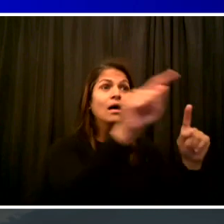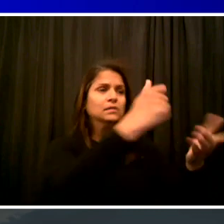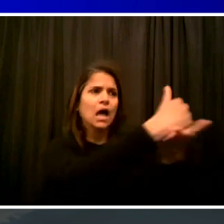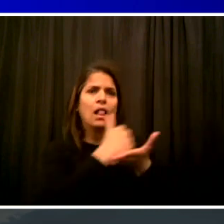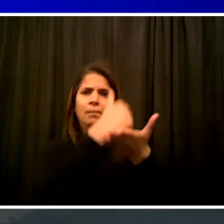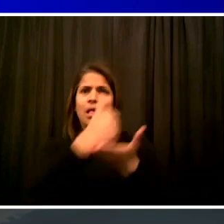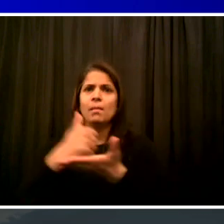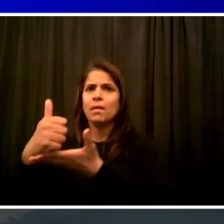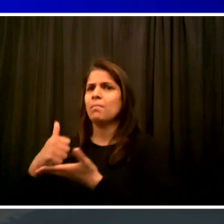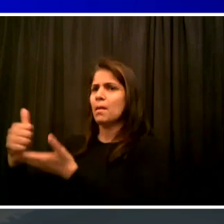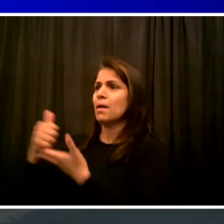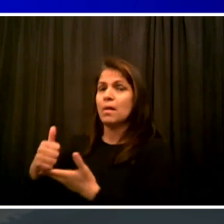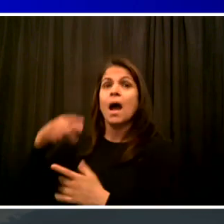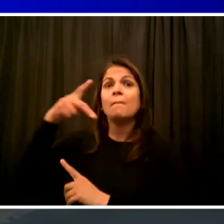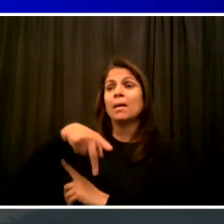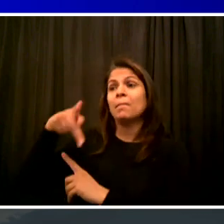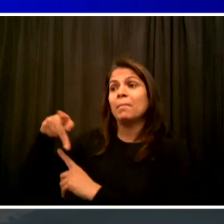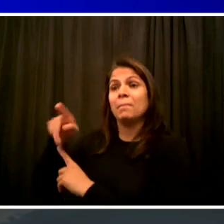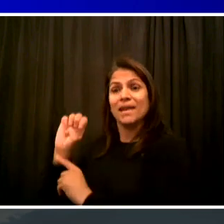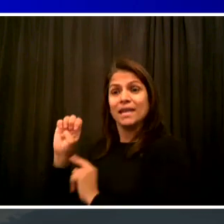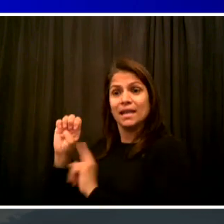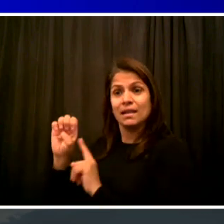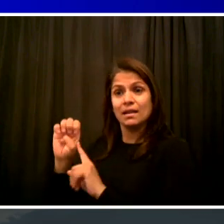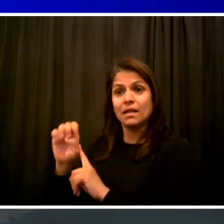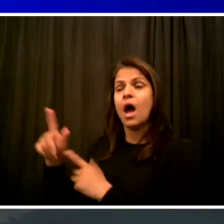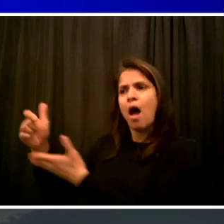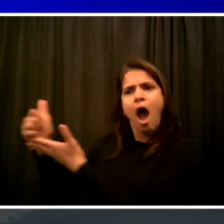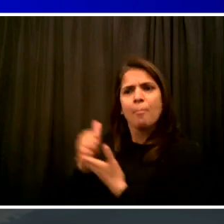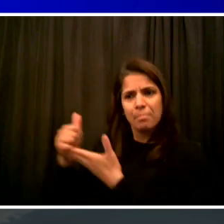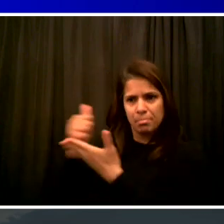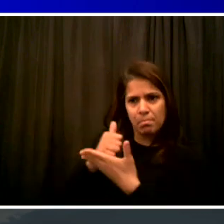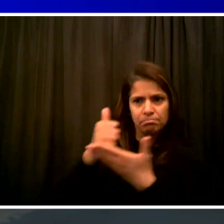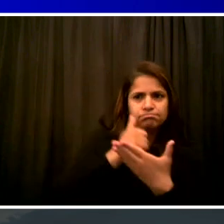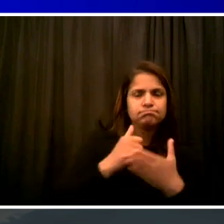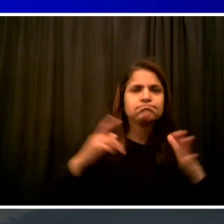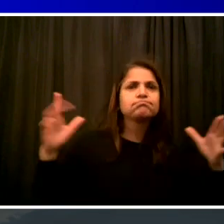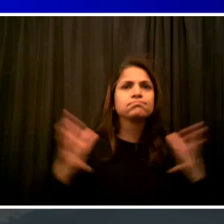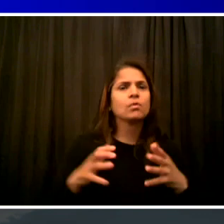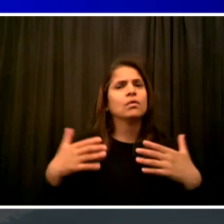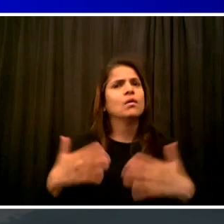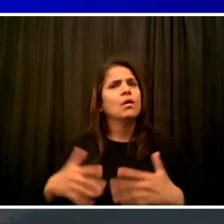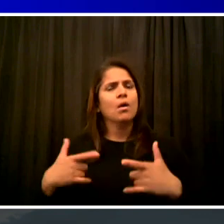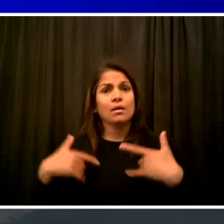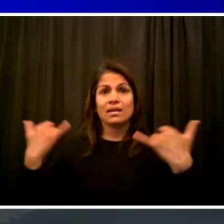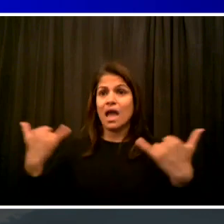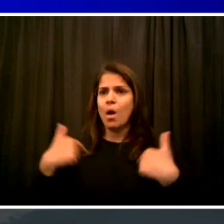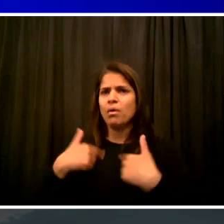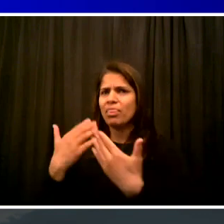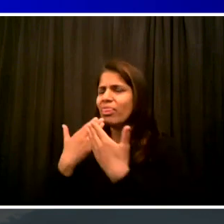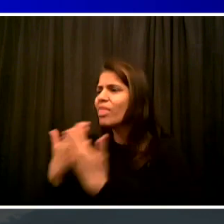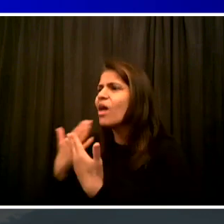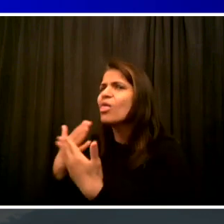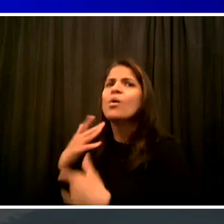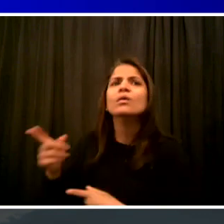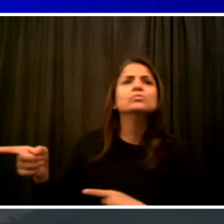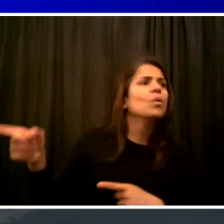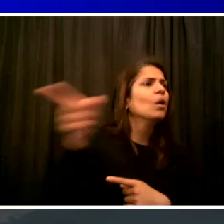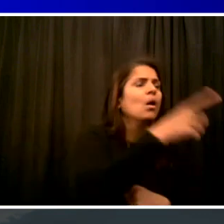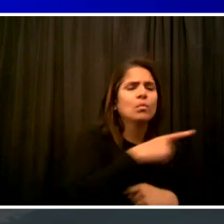ORGANIZATIONS HVEA FOCUSED ON GEINTTG US HET PROTECTION THAT OUR HEROES NEED, THE PPEs, THE PERSONAL PROTECTIVE